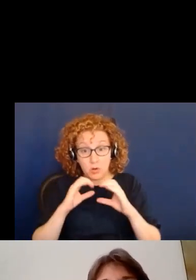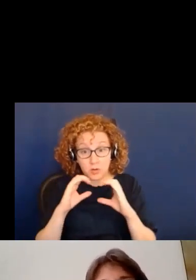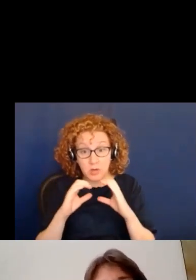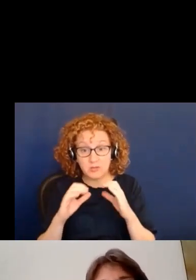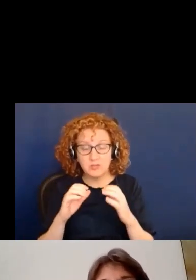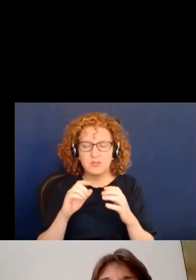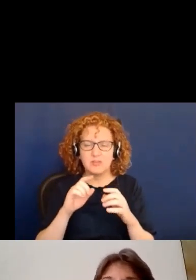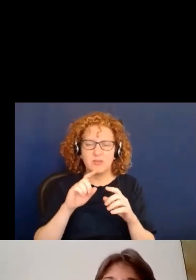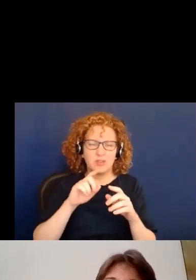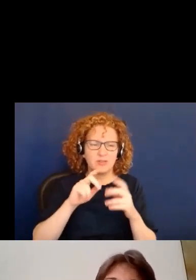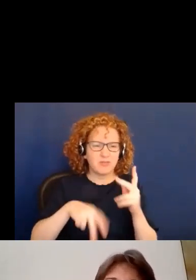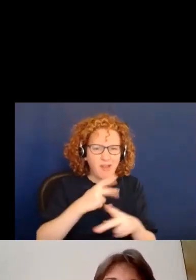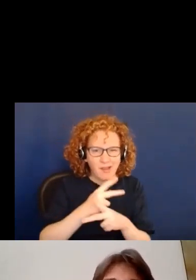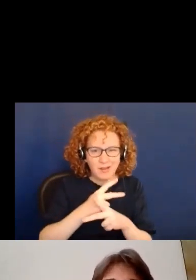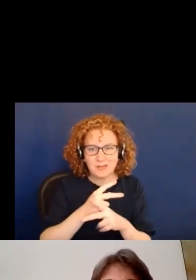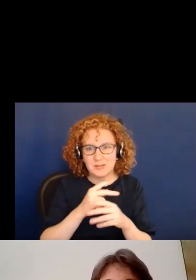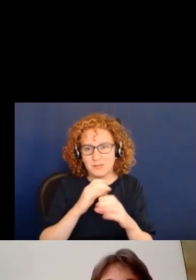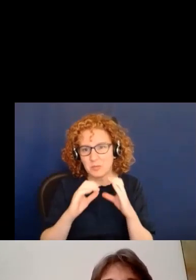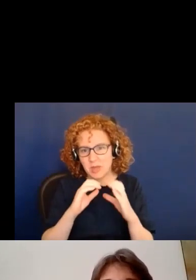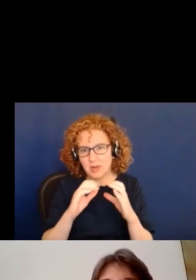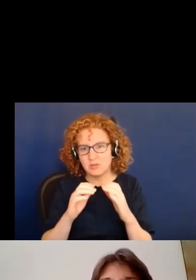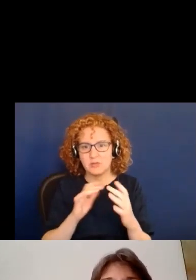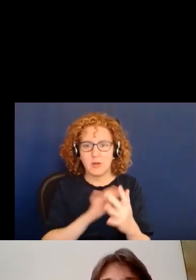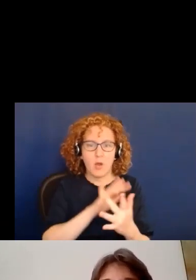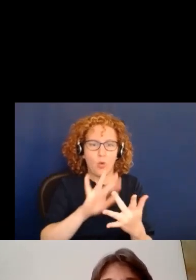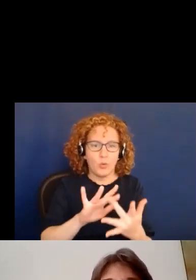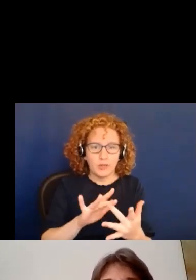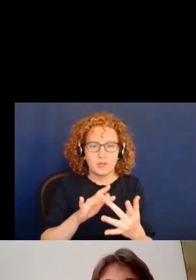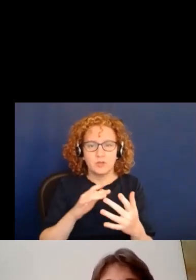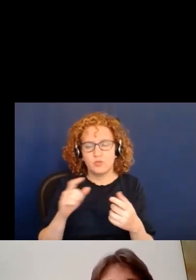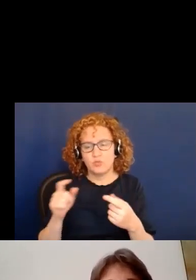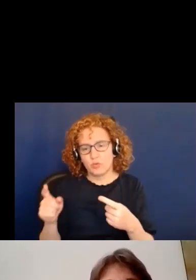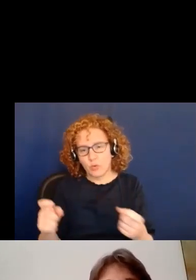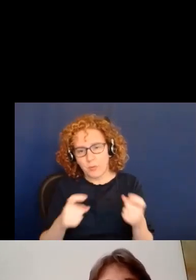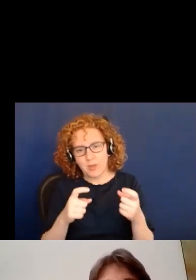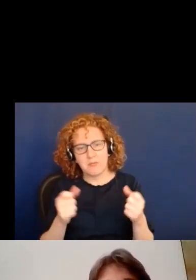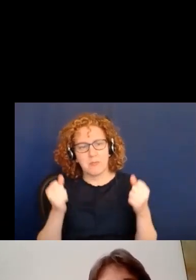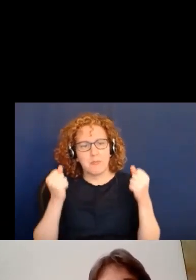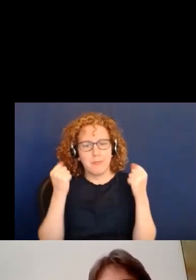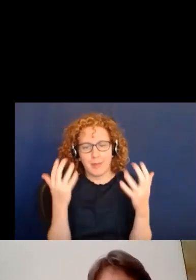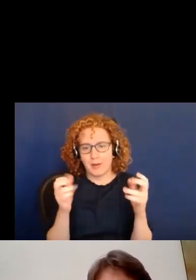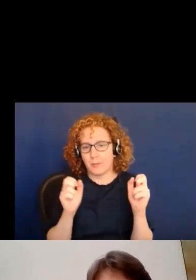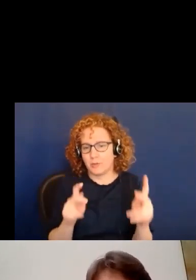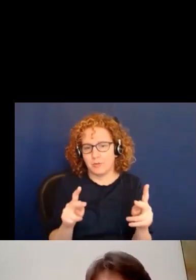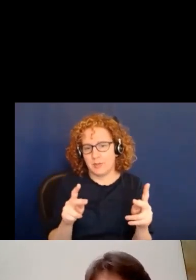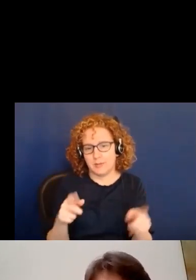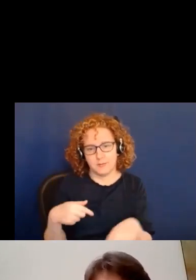with outreach with recruitment we've heard um many many opportunities that we didn't have um before